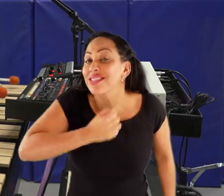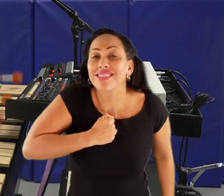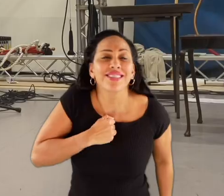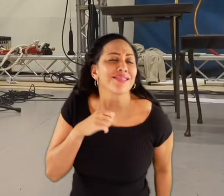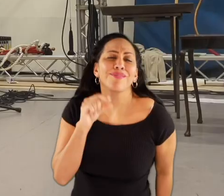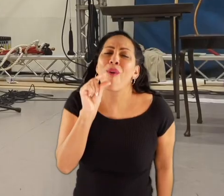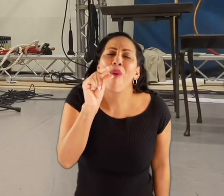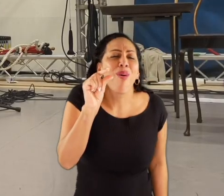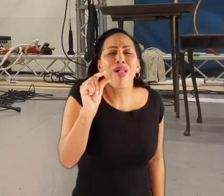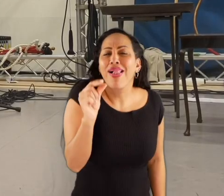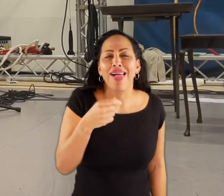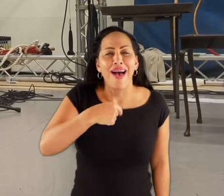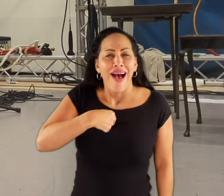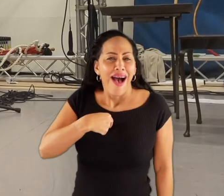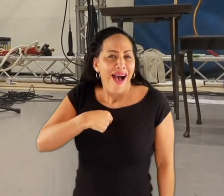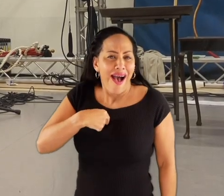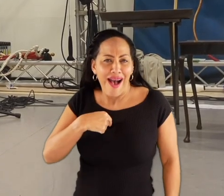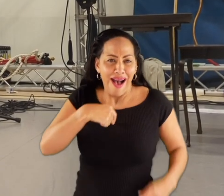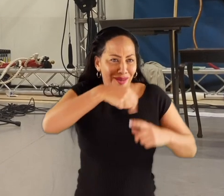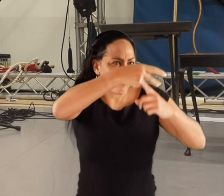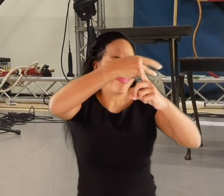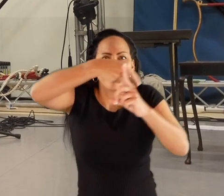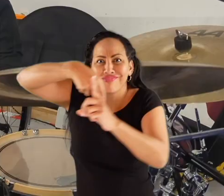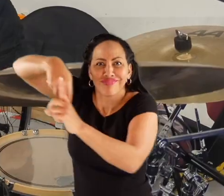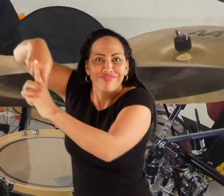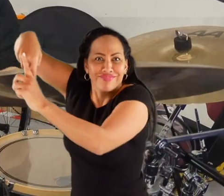As I tumble through the air To amaze, to shock, to awe